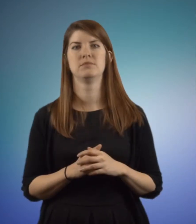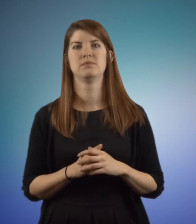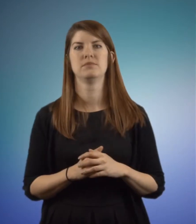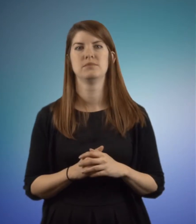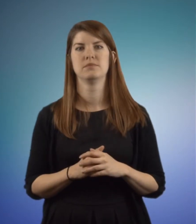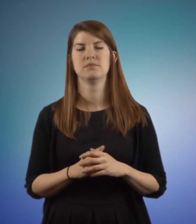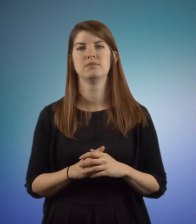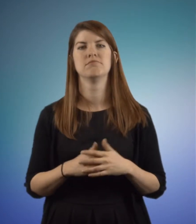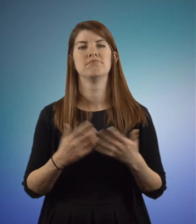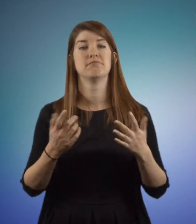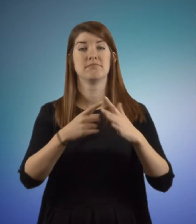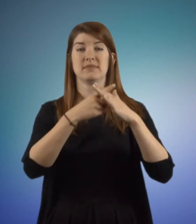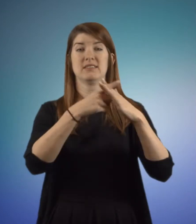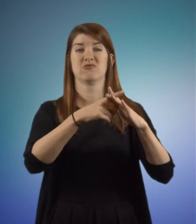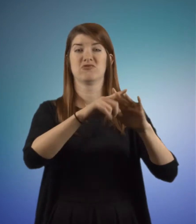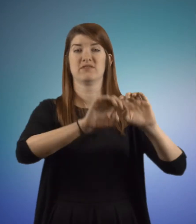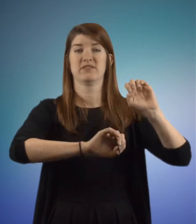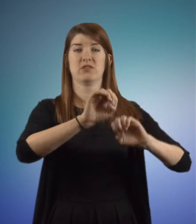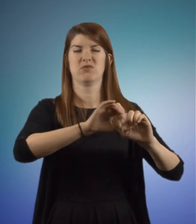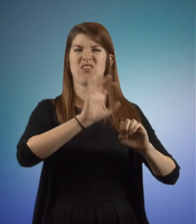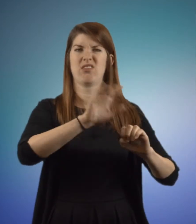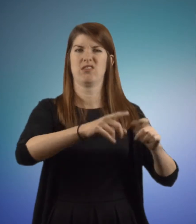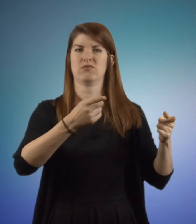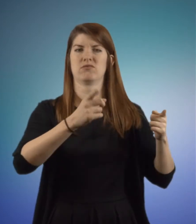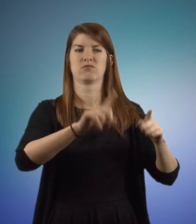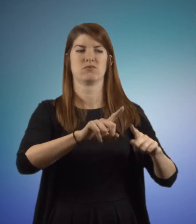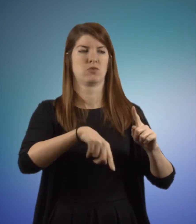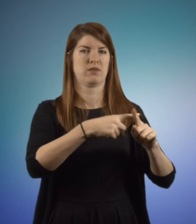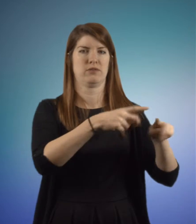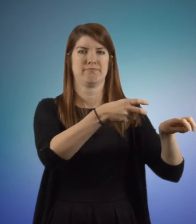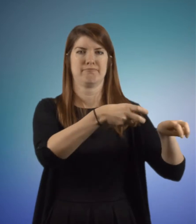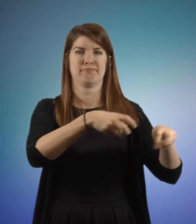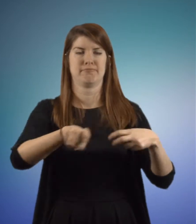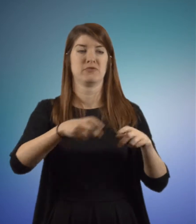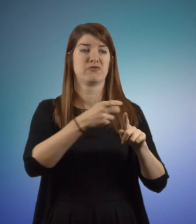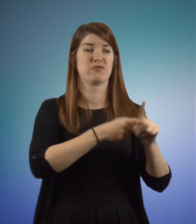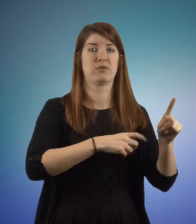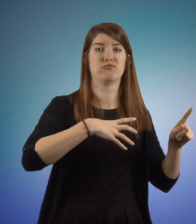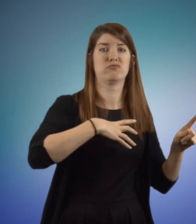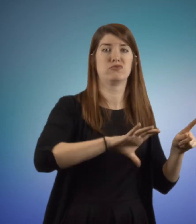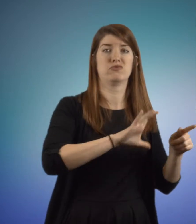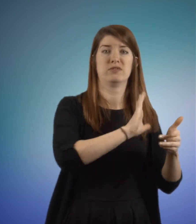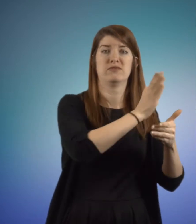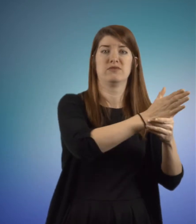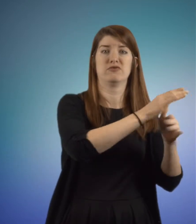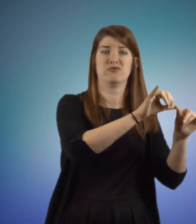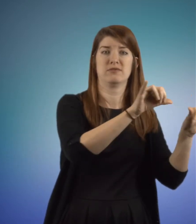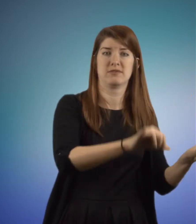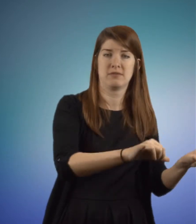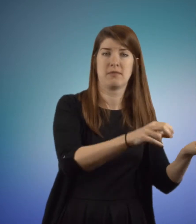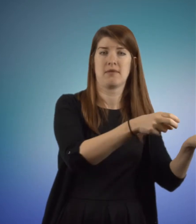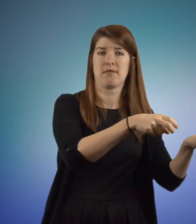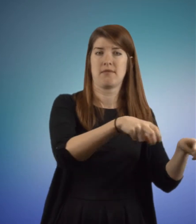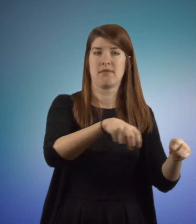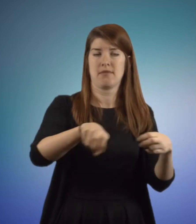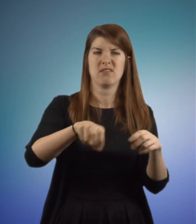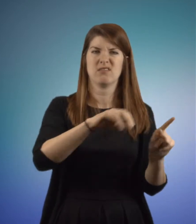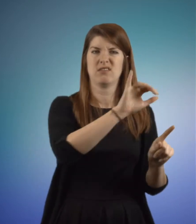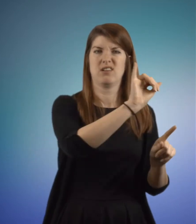The initial evaluation, which would occur when you transition from the early intervention system in your individual family service plan,